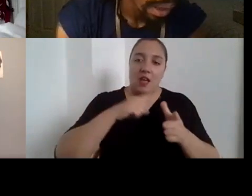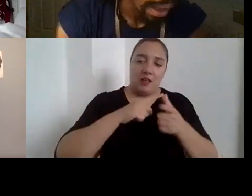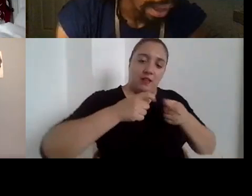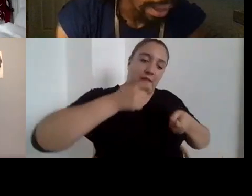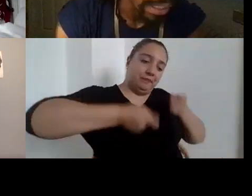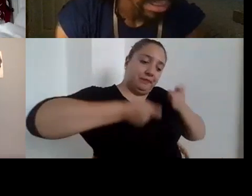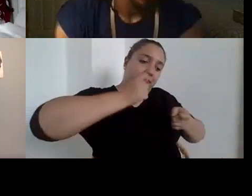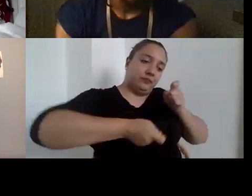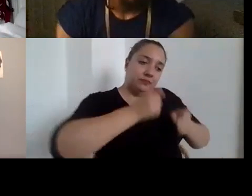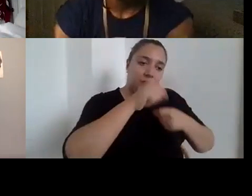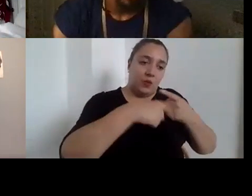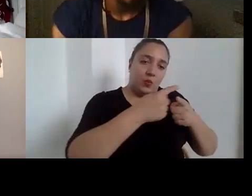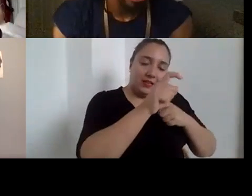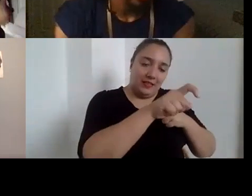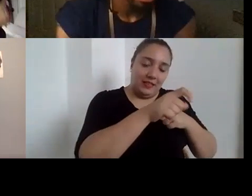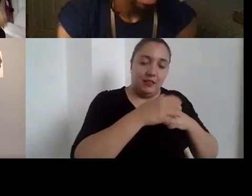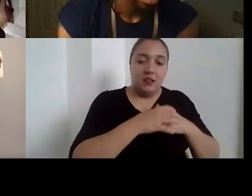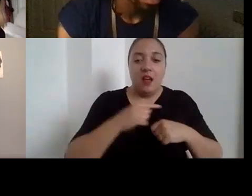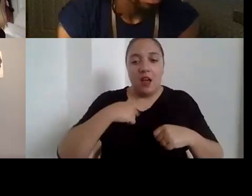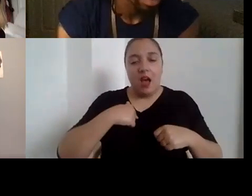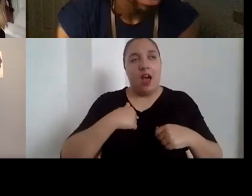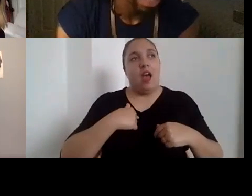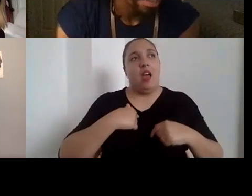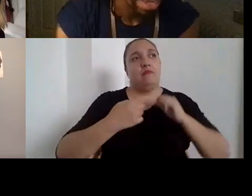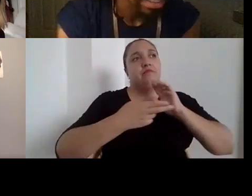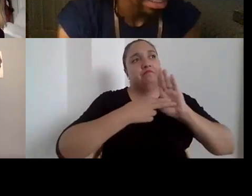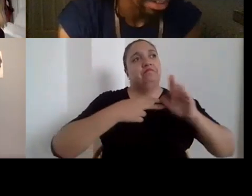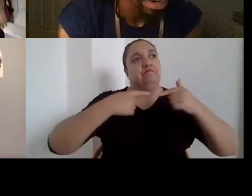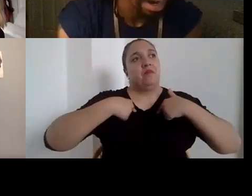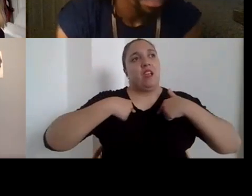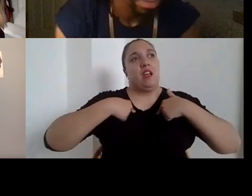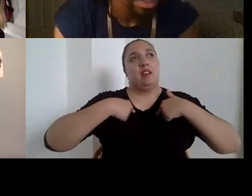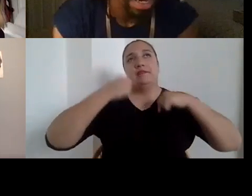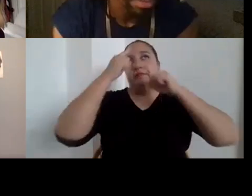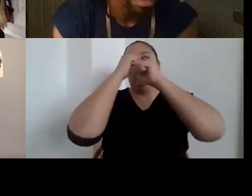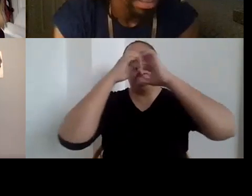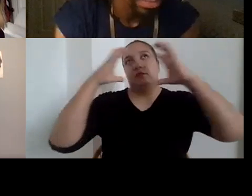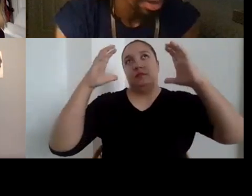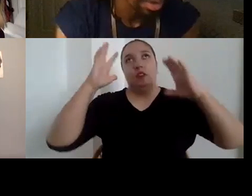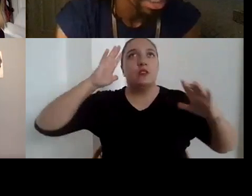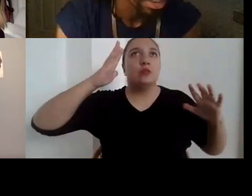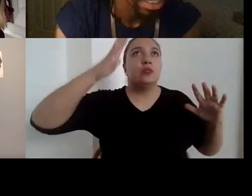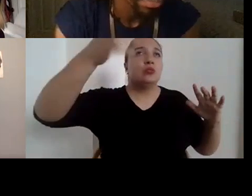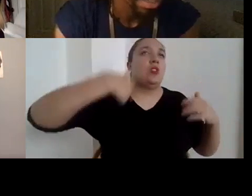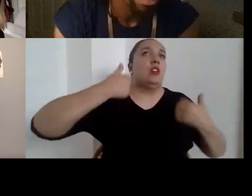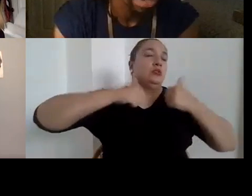I see myself as a 18:51:53 visionary, which is I imagine and generate our boldest possibilities, hopes and dreams and